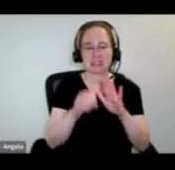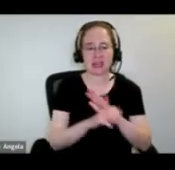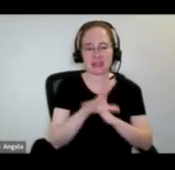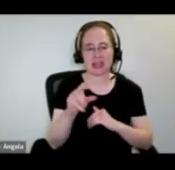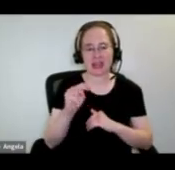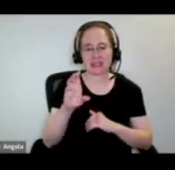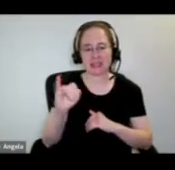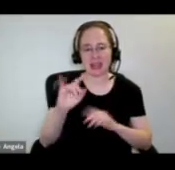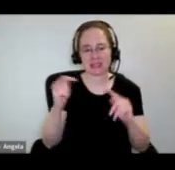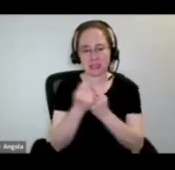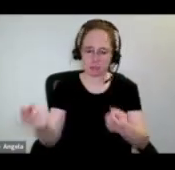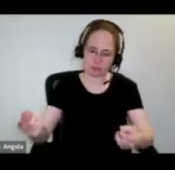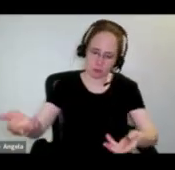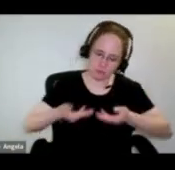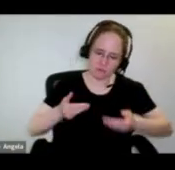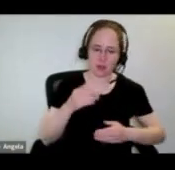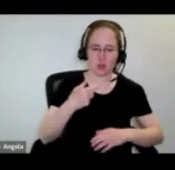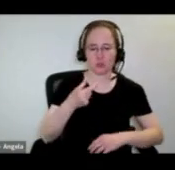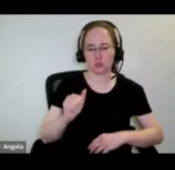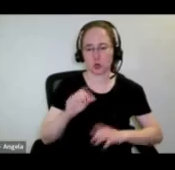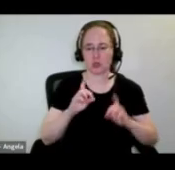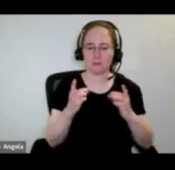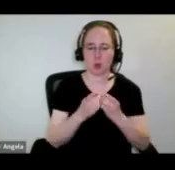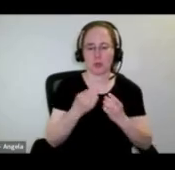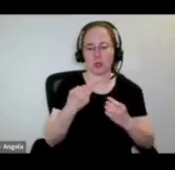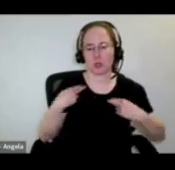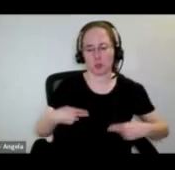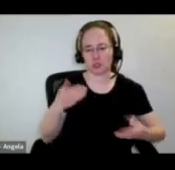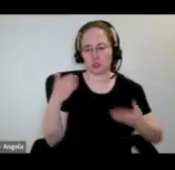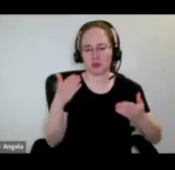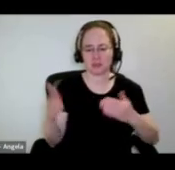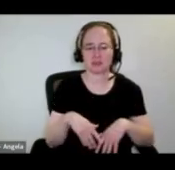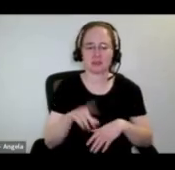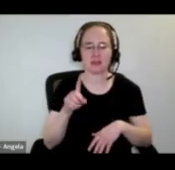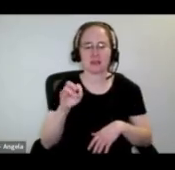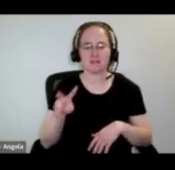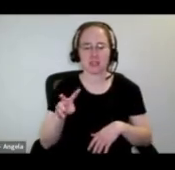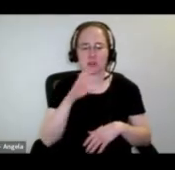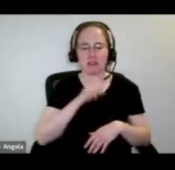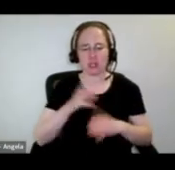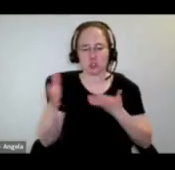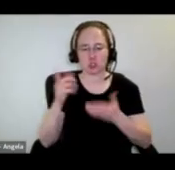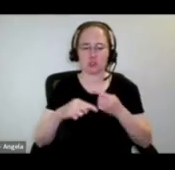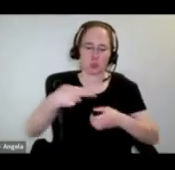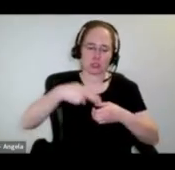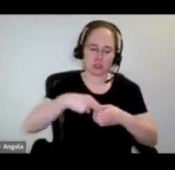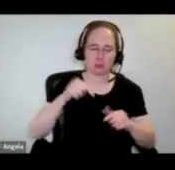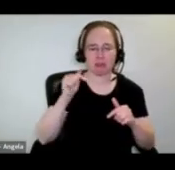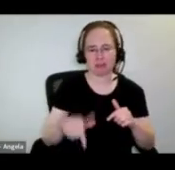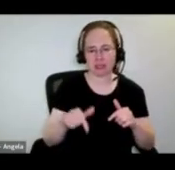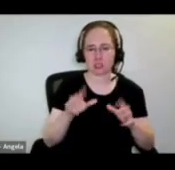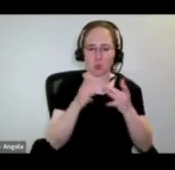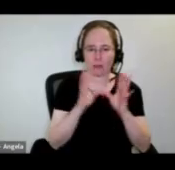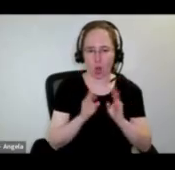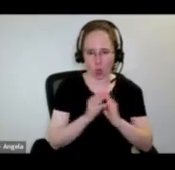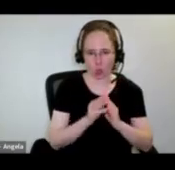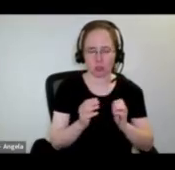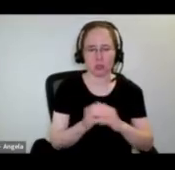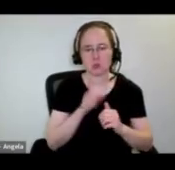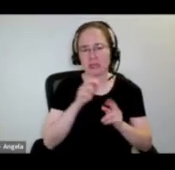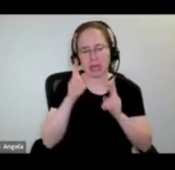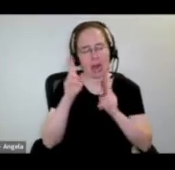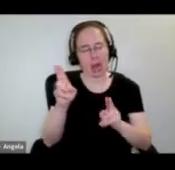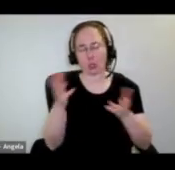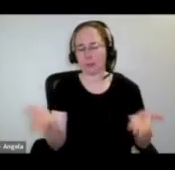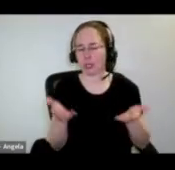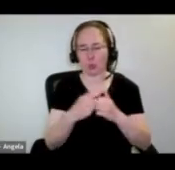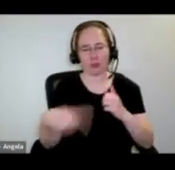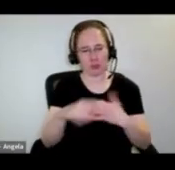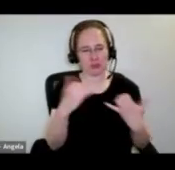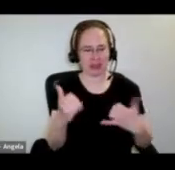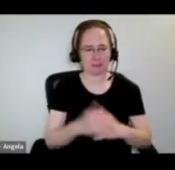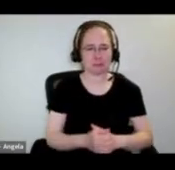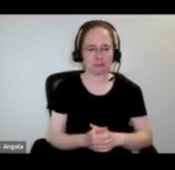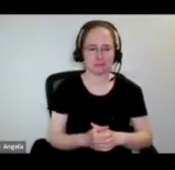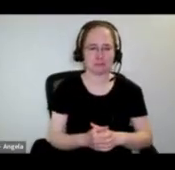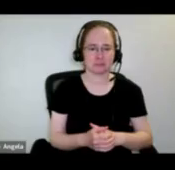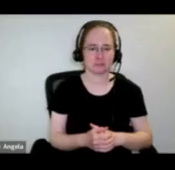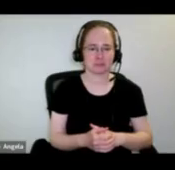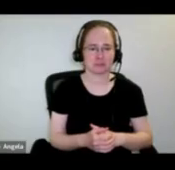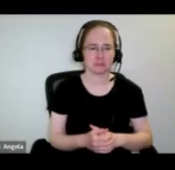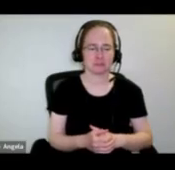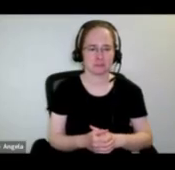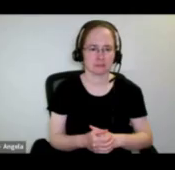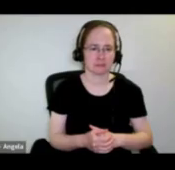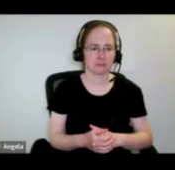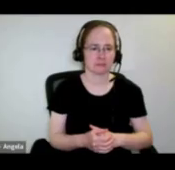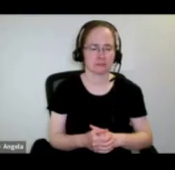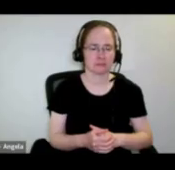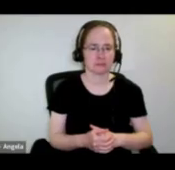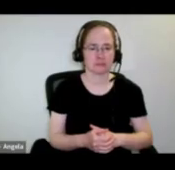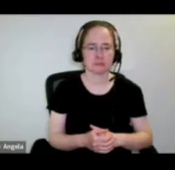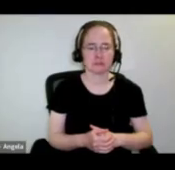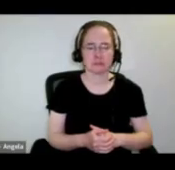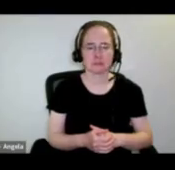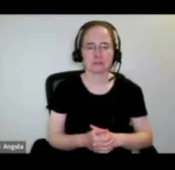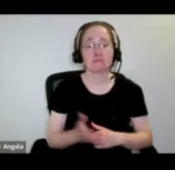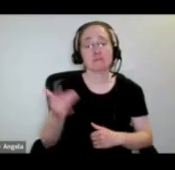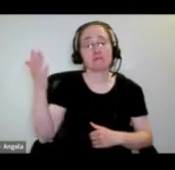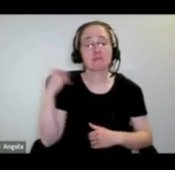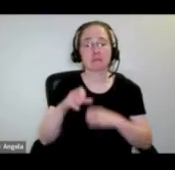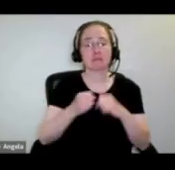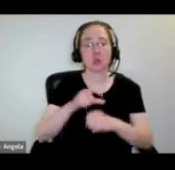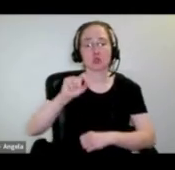David Watkins: And thanks to Advancing States and to the NCI team for inviting Georgia Department of Human Services Division of Aging Services to participate in the Sarah Taub Memorial Webinar. It is an honor to be here with you today. Next slide, please.